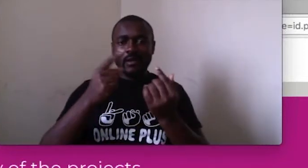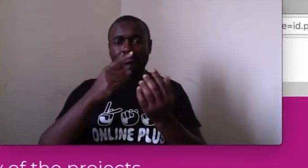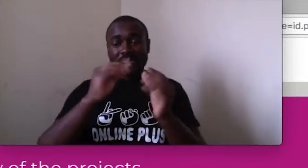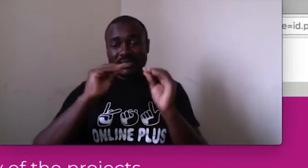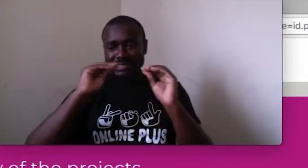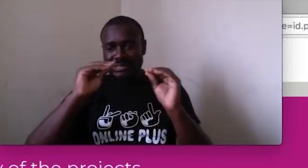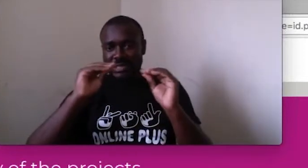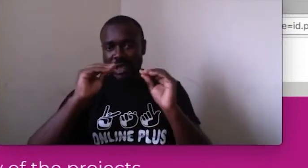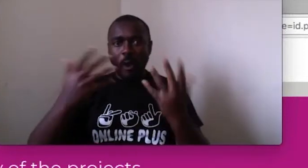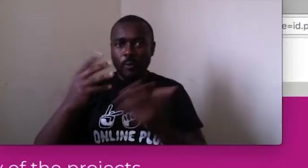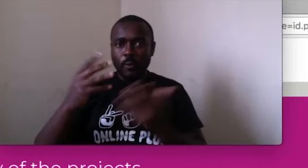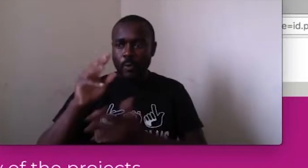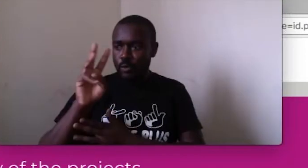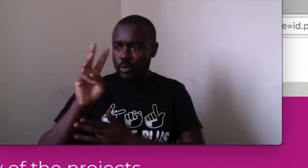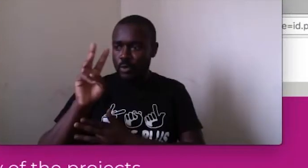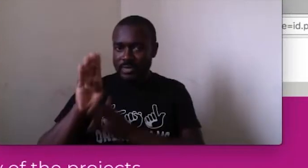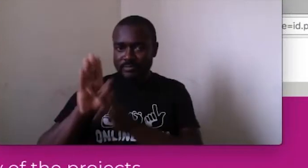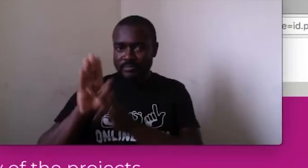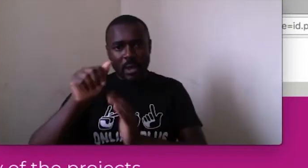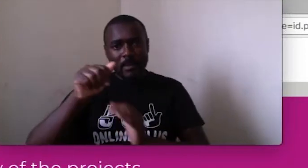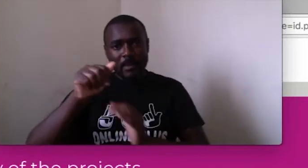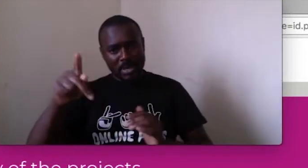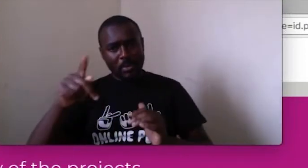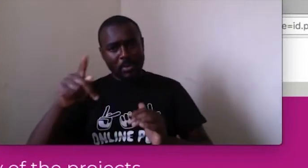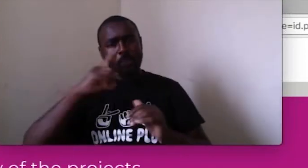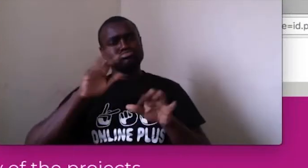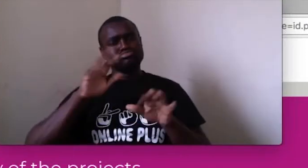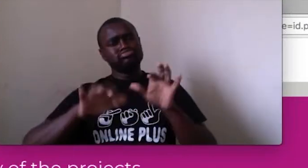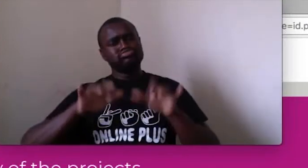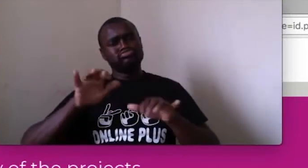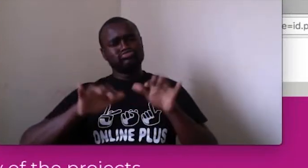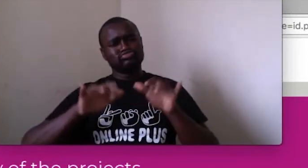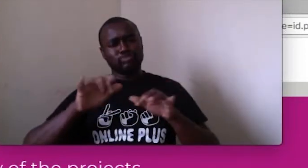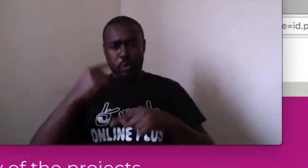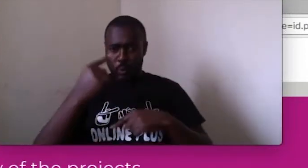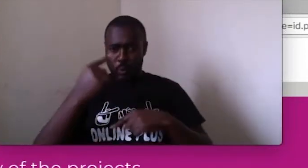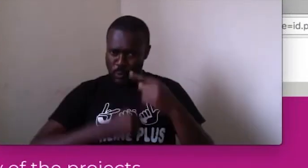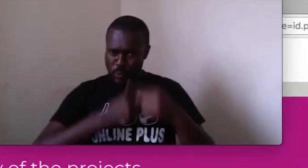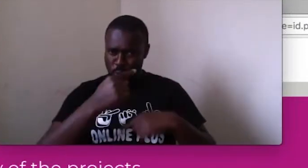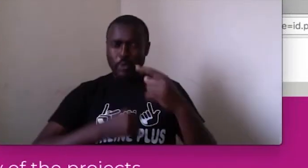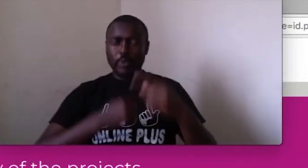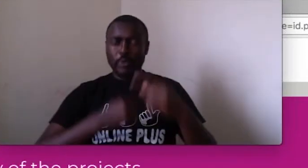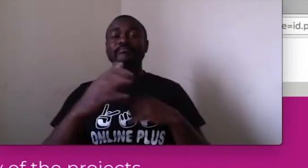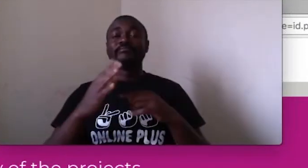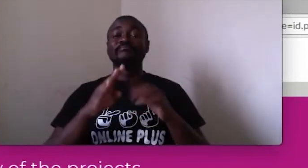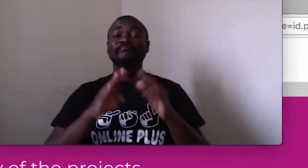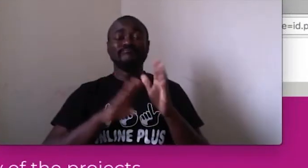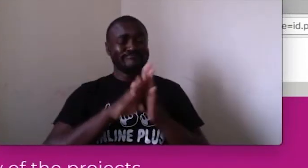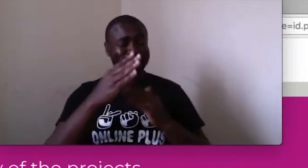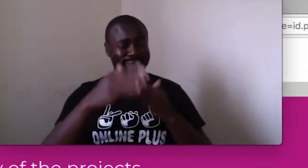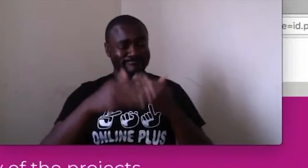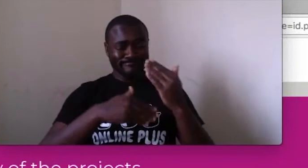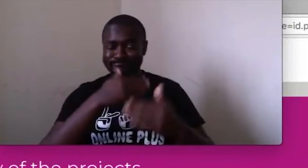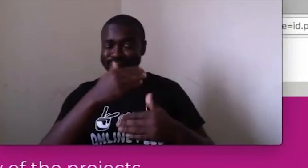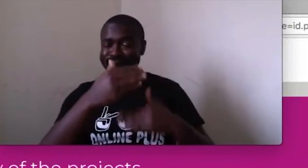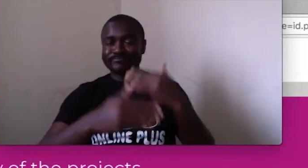I still continued developing the app web developing at home I still continued that